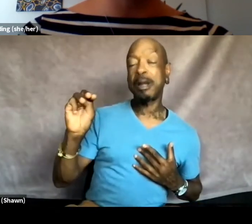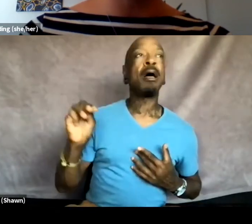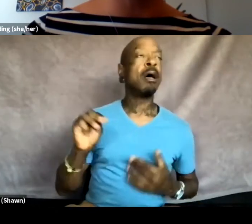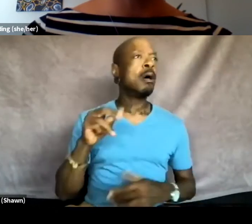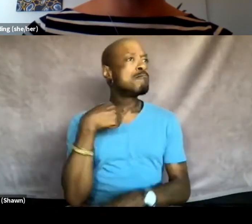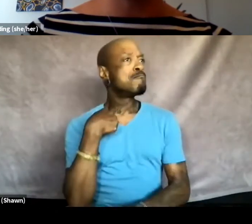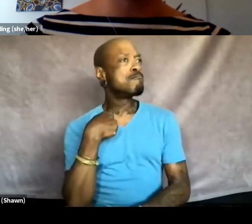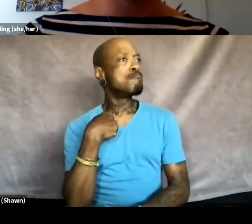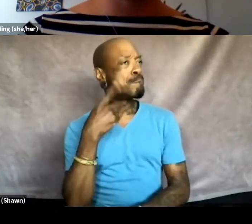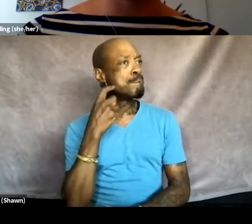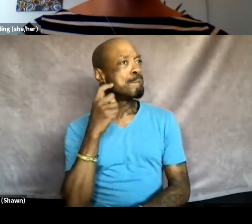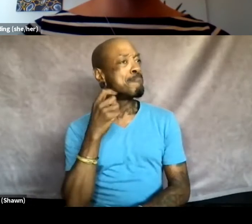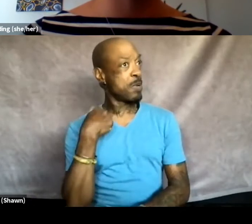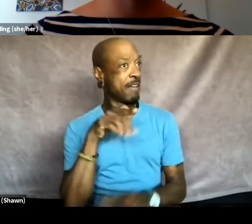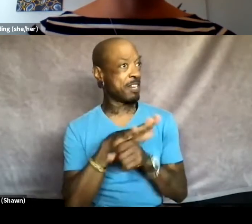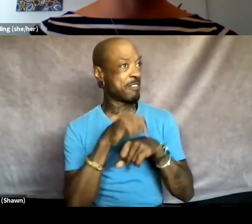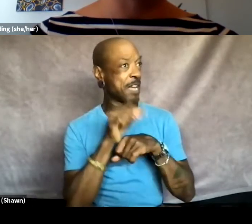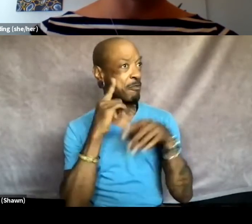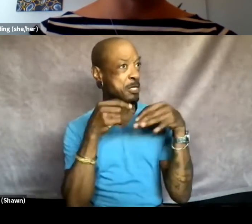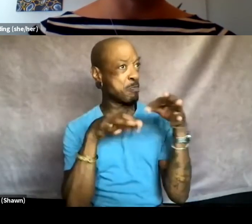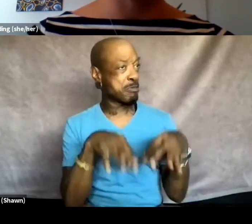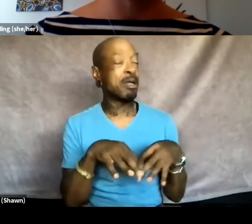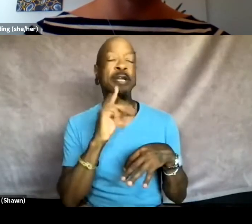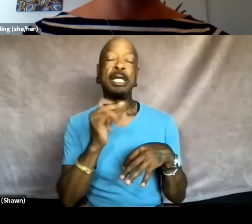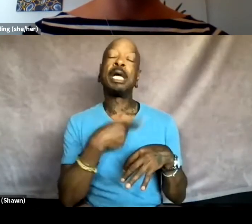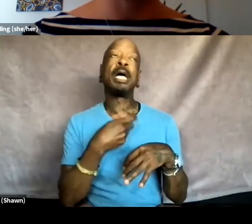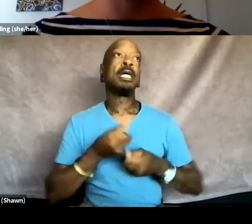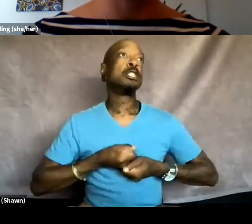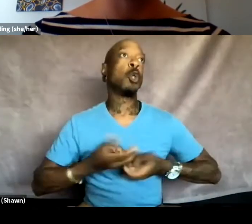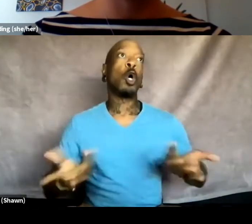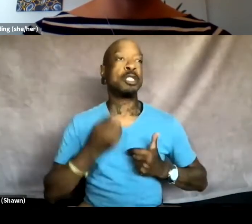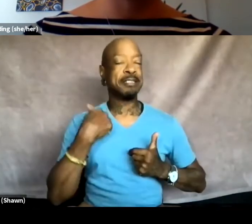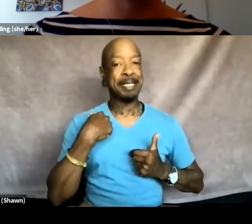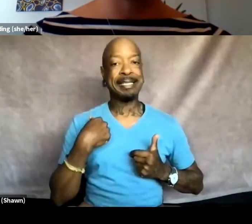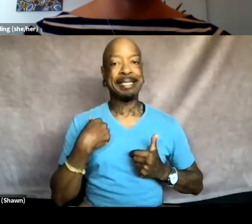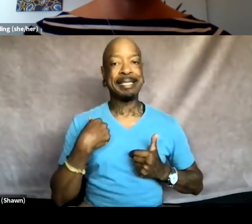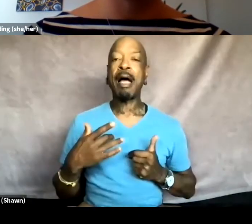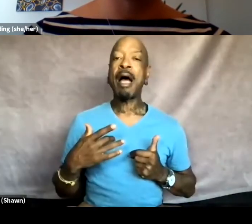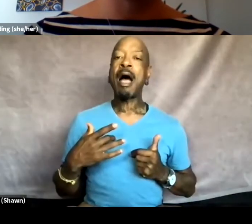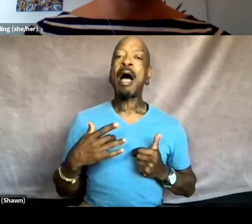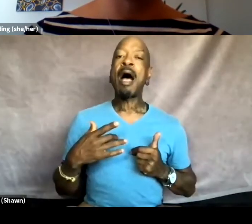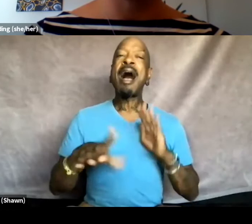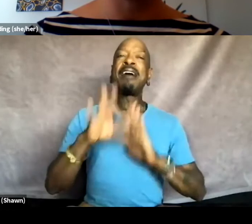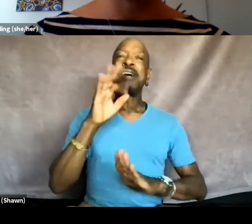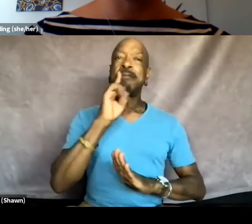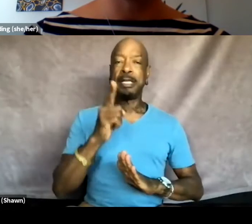Keah Brown: it's exhausting to me, I find that, like the one thing that I'm most frustrated